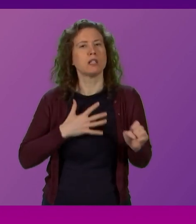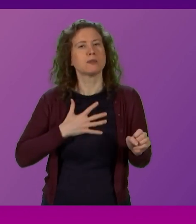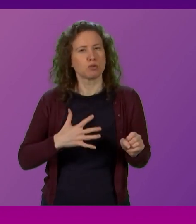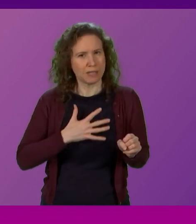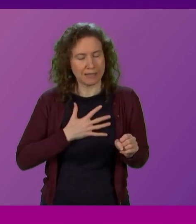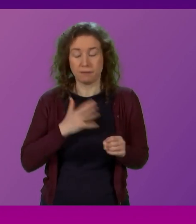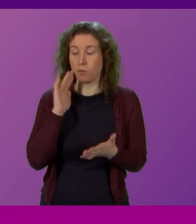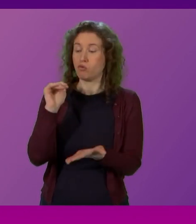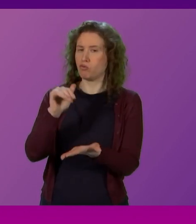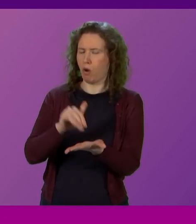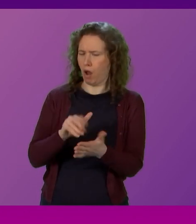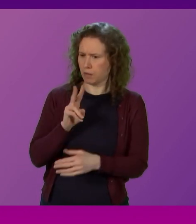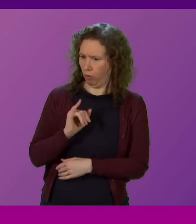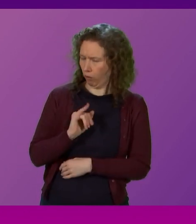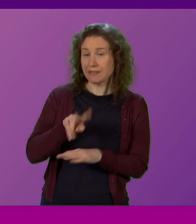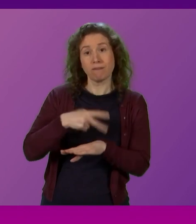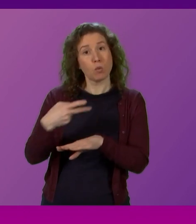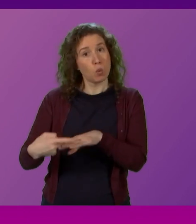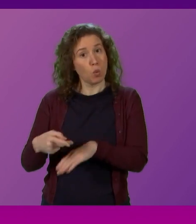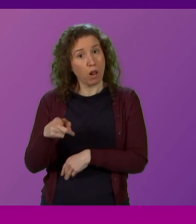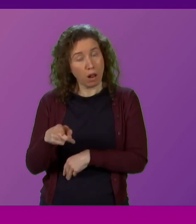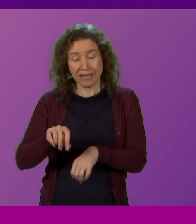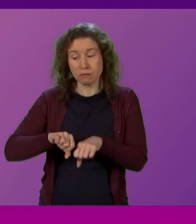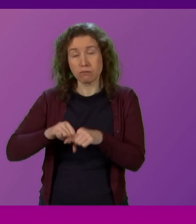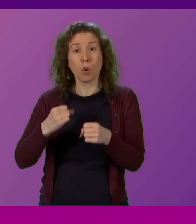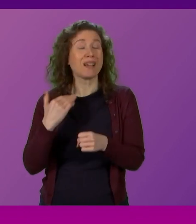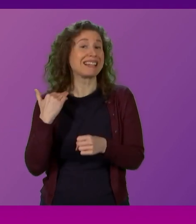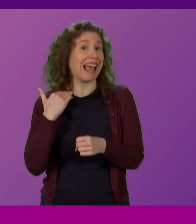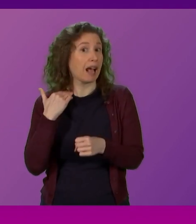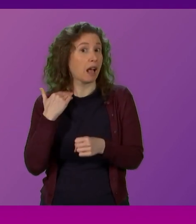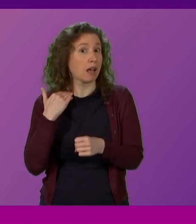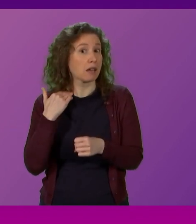When they arrived, they discovered that he had fallen and broken his neck.